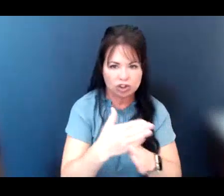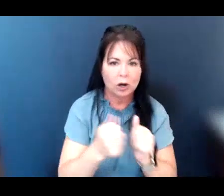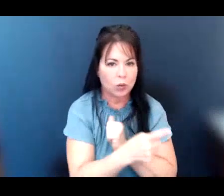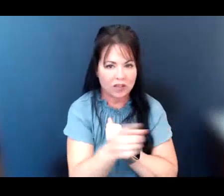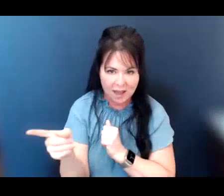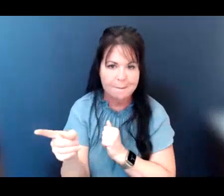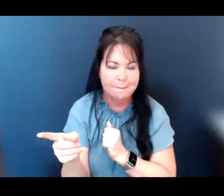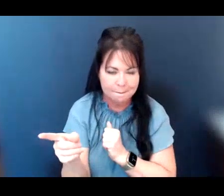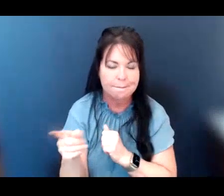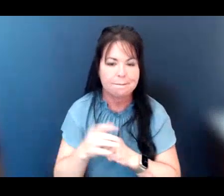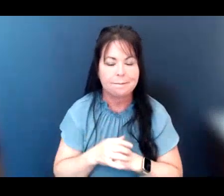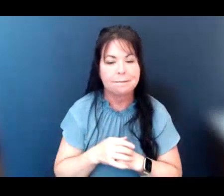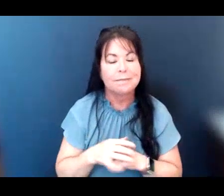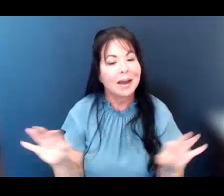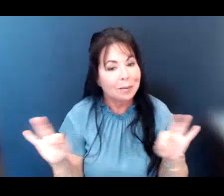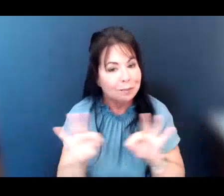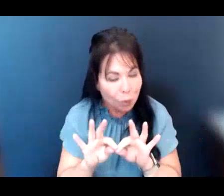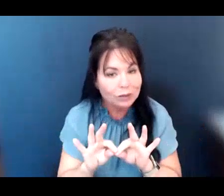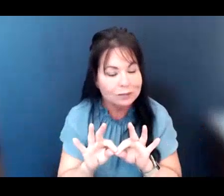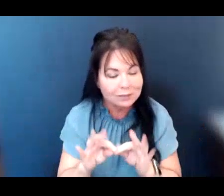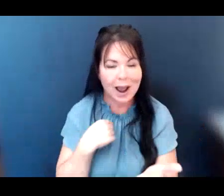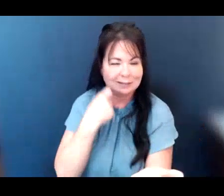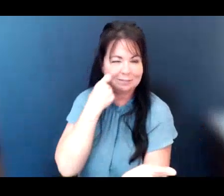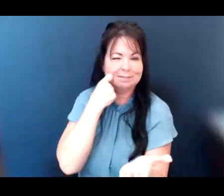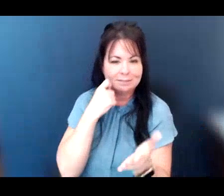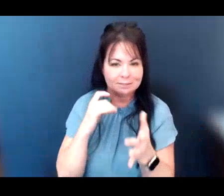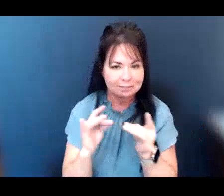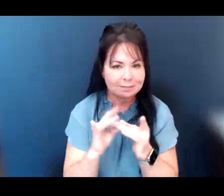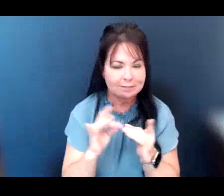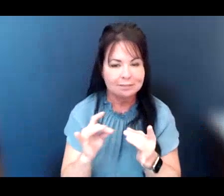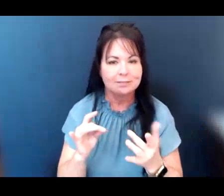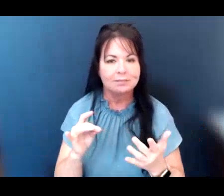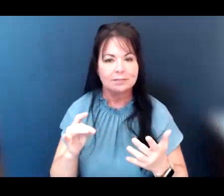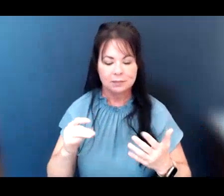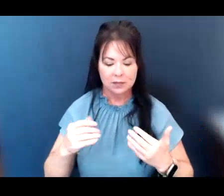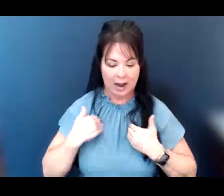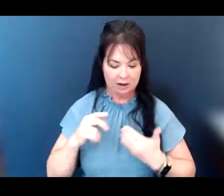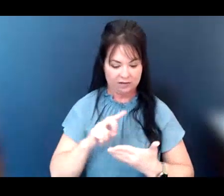I think it's really important-- again, I talked about this earlier. A lot of times, we kind of design for that middle or develop for that middle.